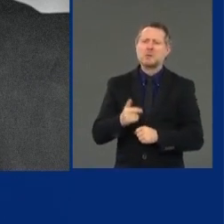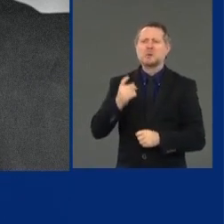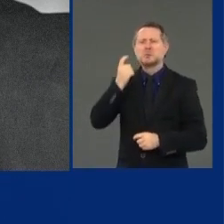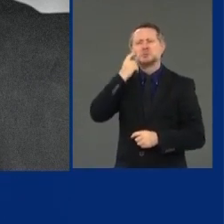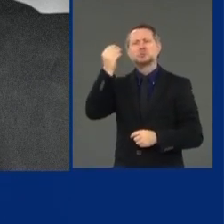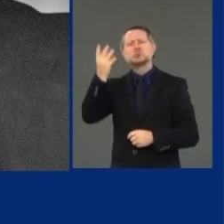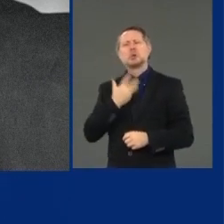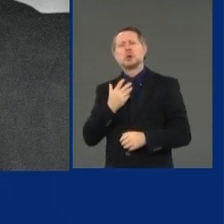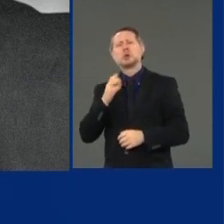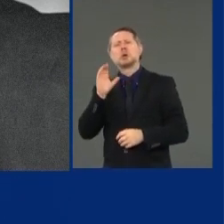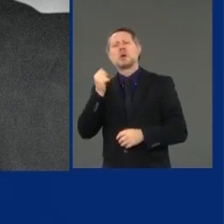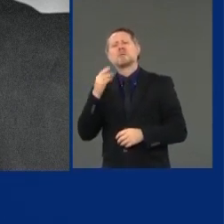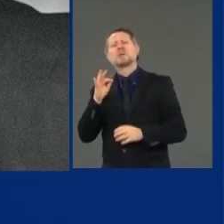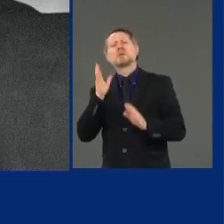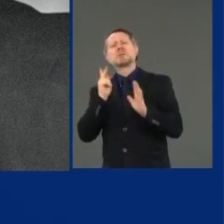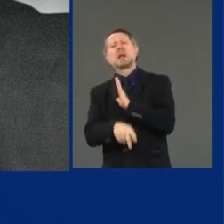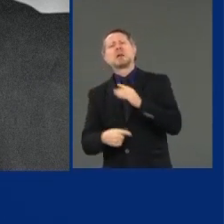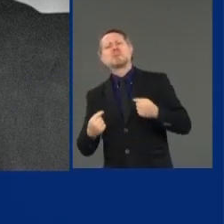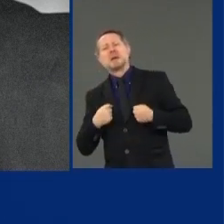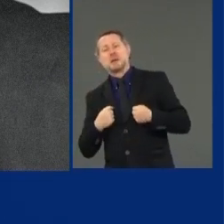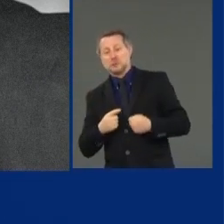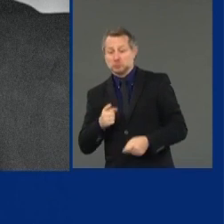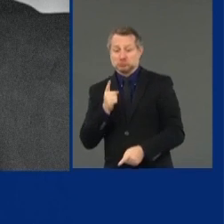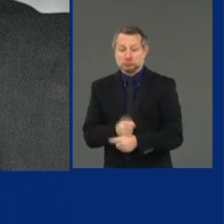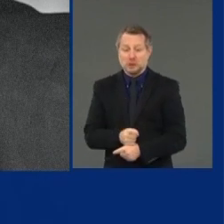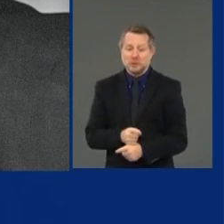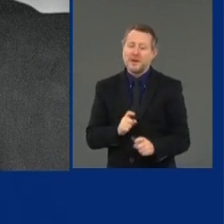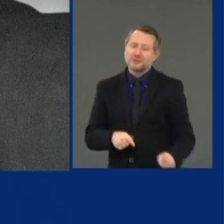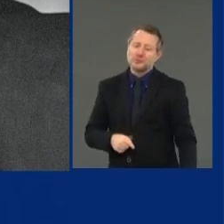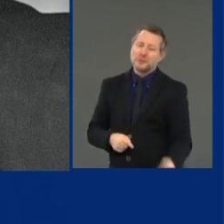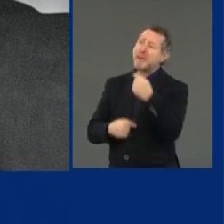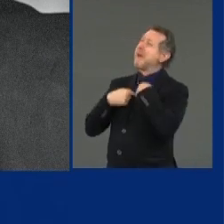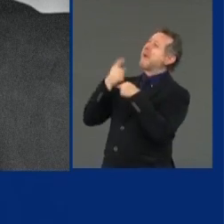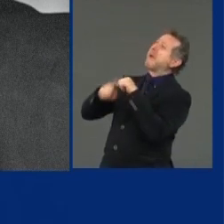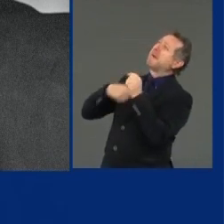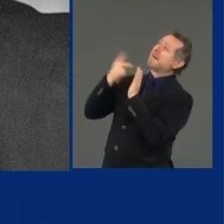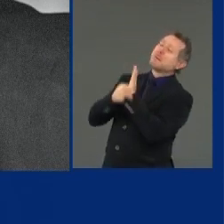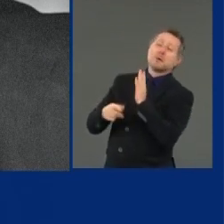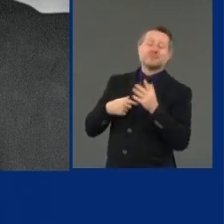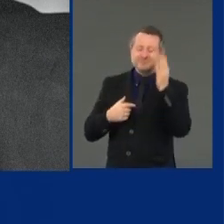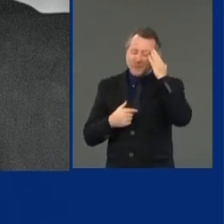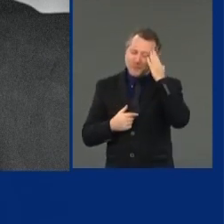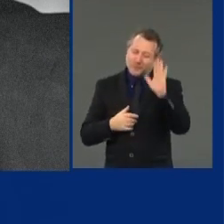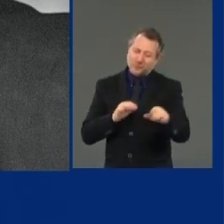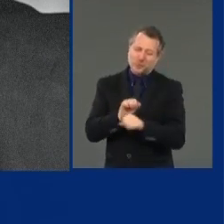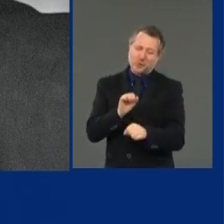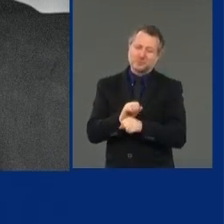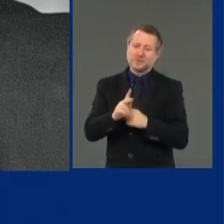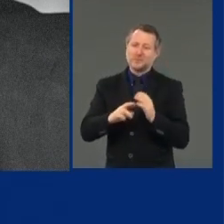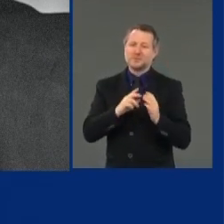WORK. WELL, I THOUGHT YOU JUST SAID COVID-19 COULD KILL ME. YES, BUT YOU HAVE TO GO TO WORK ANYWAY.